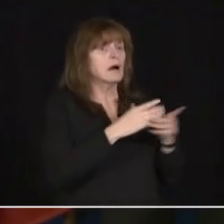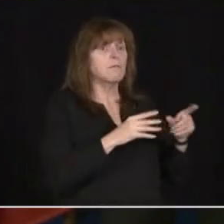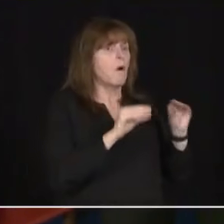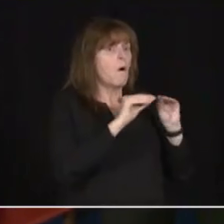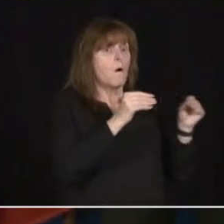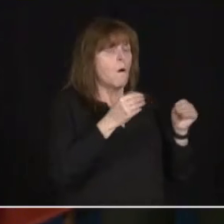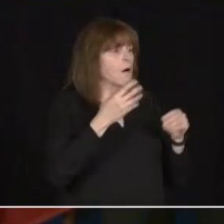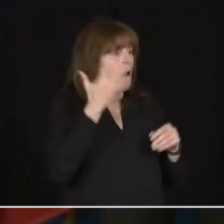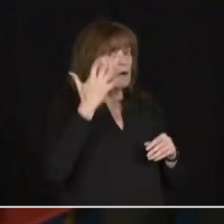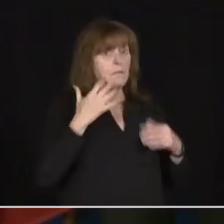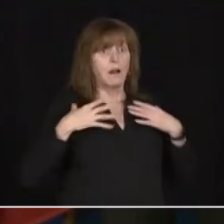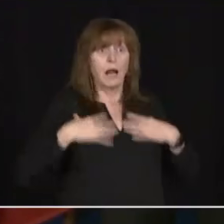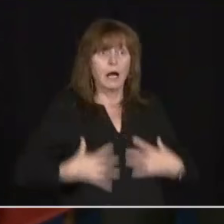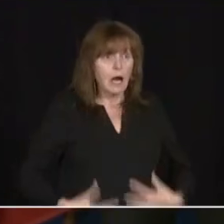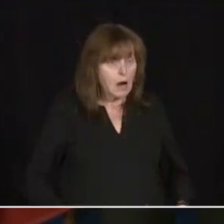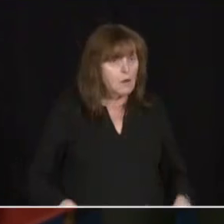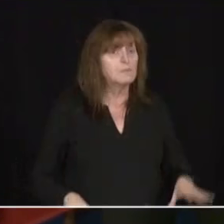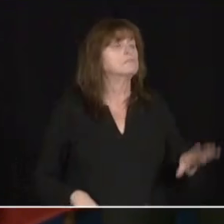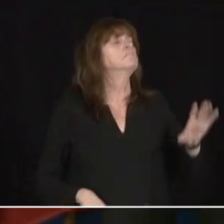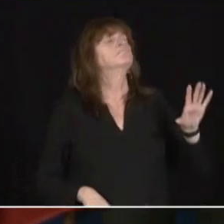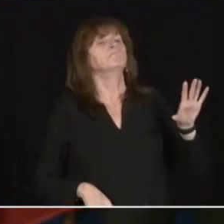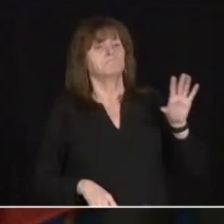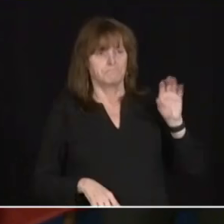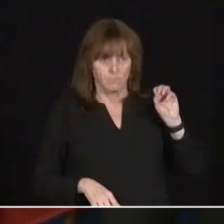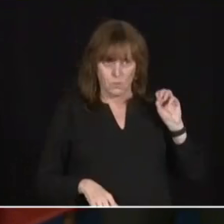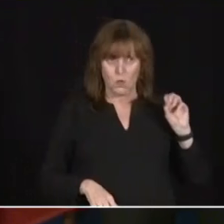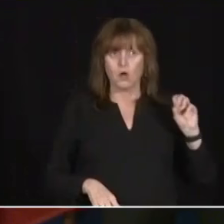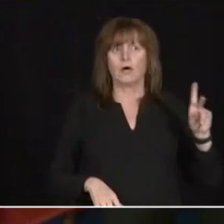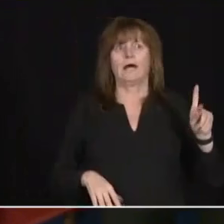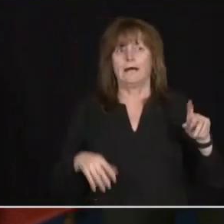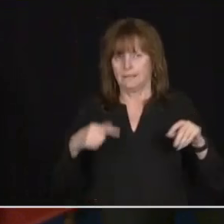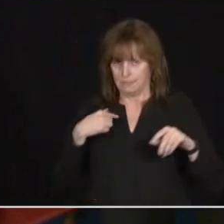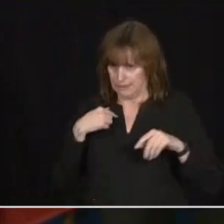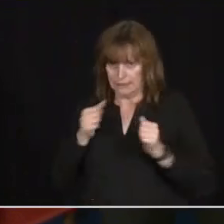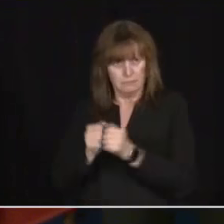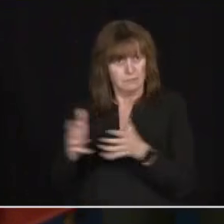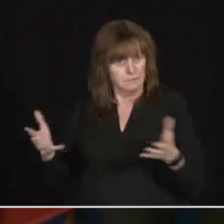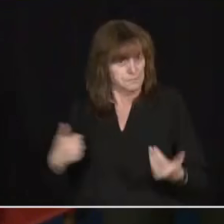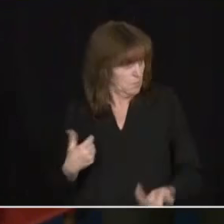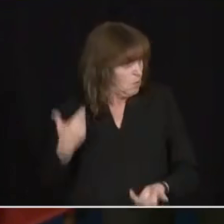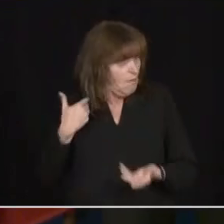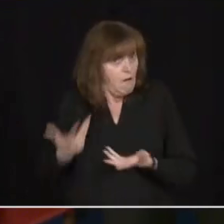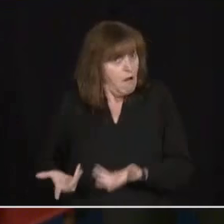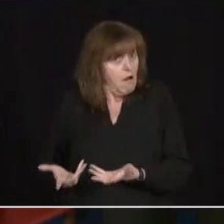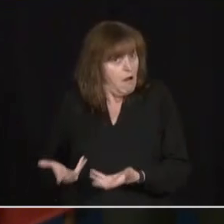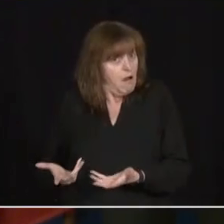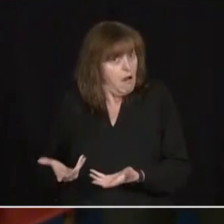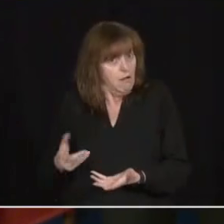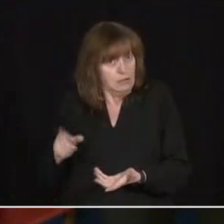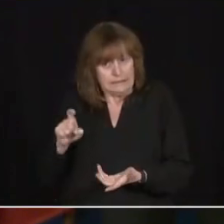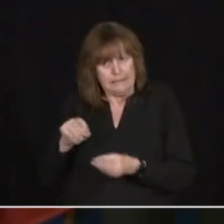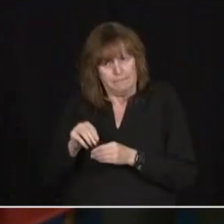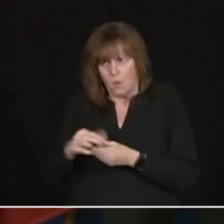gowns, I came right out and told the people we're falling short on gowns but we still have them.